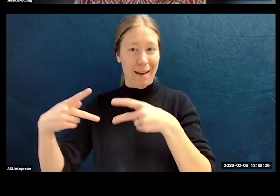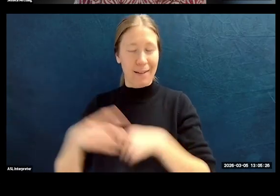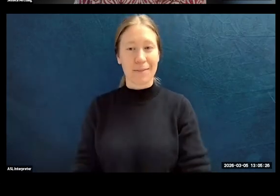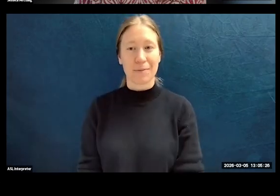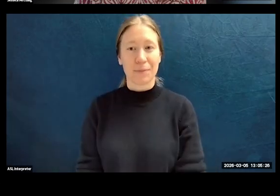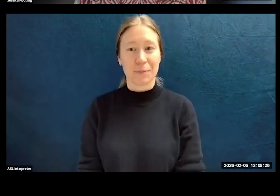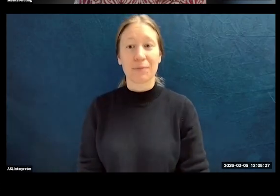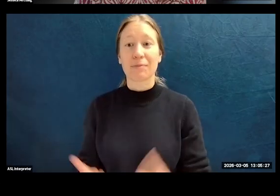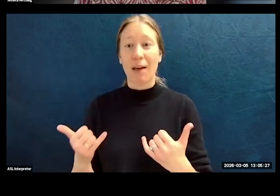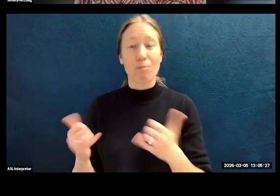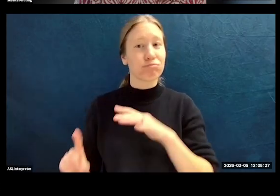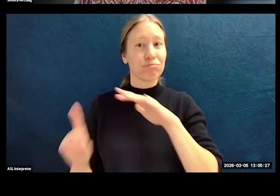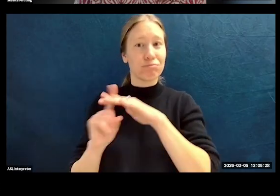There we have it, course details.